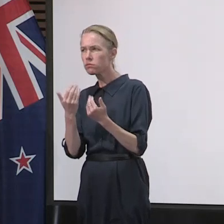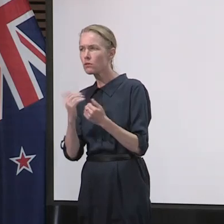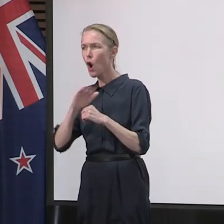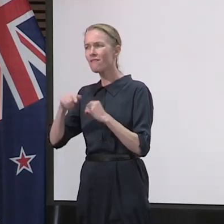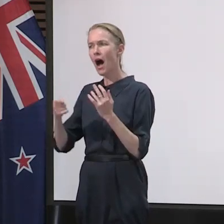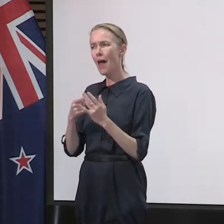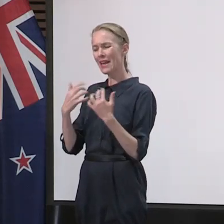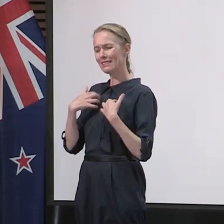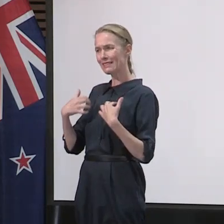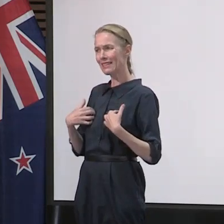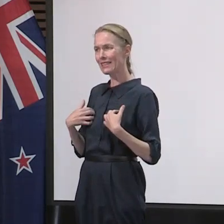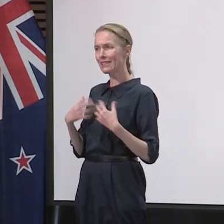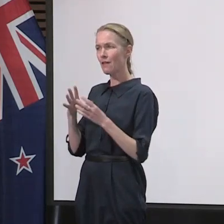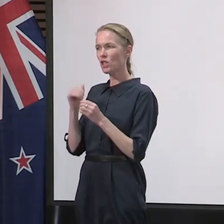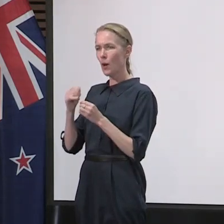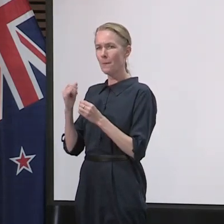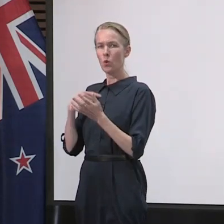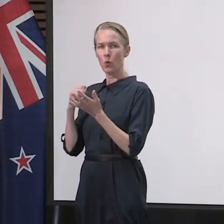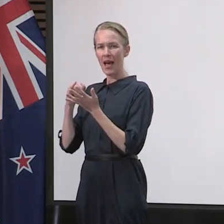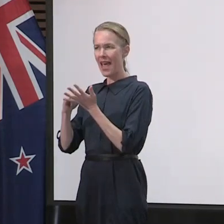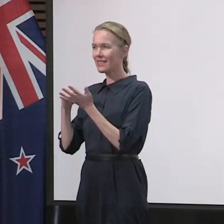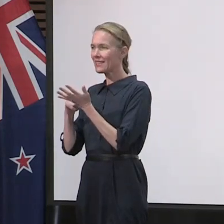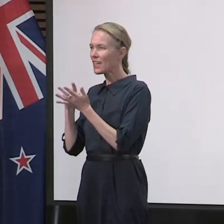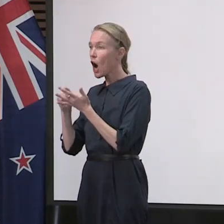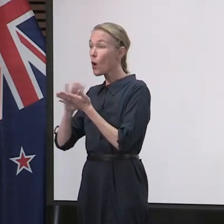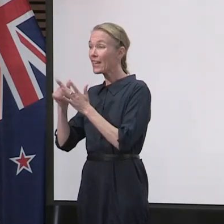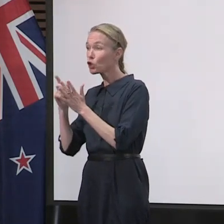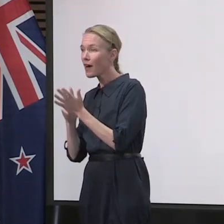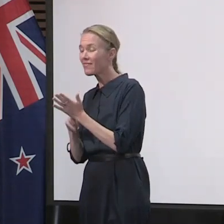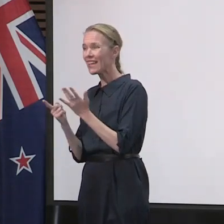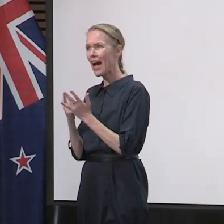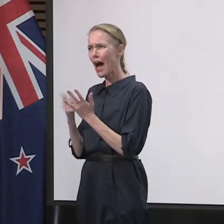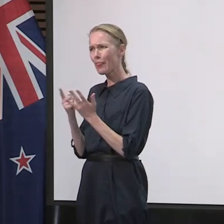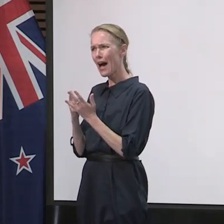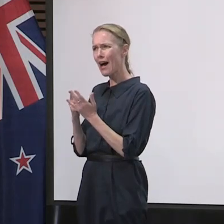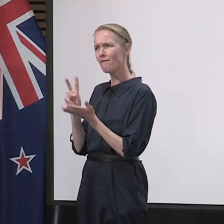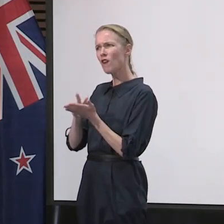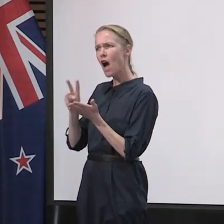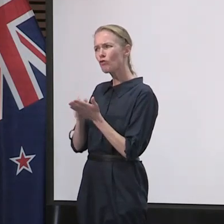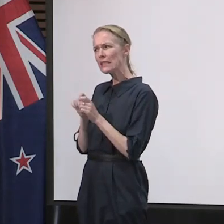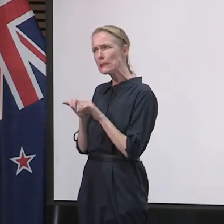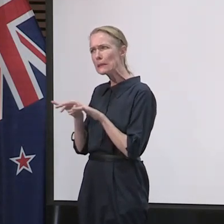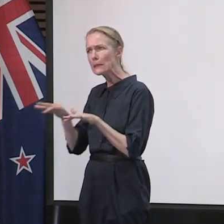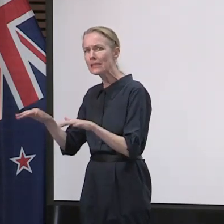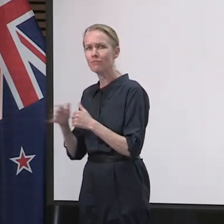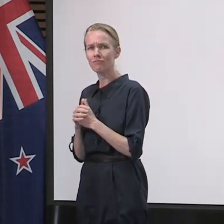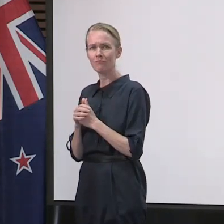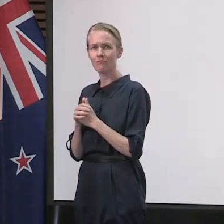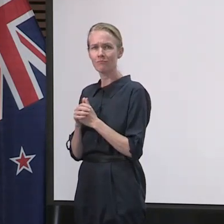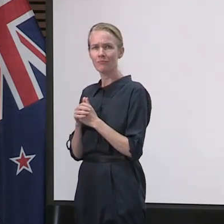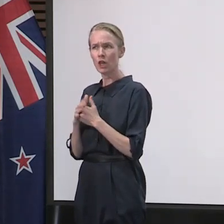and other clinical diseases as